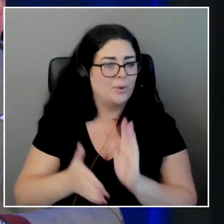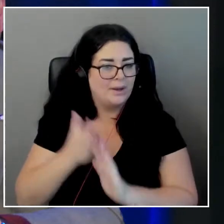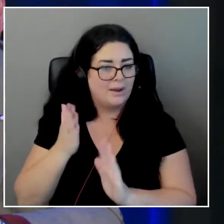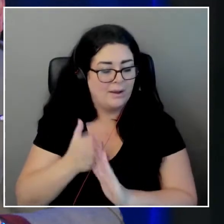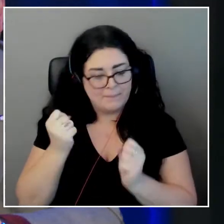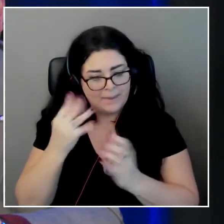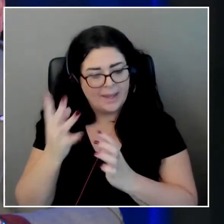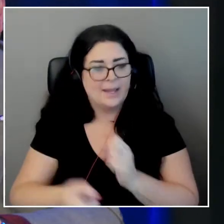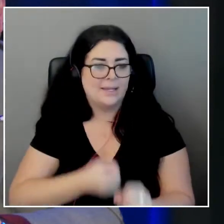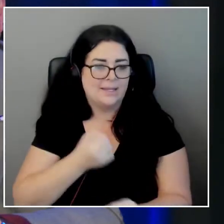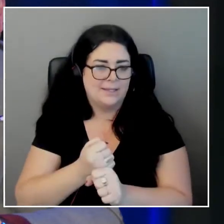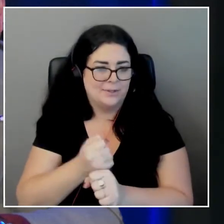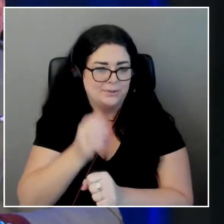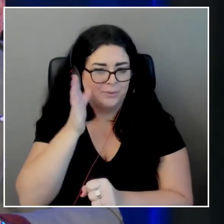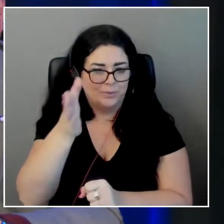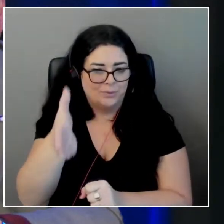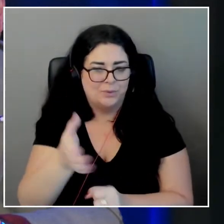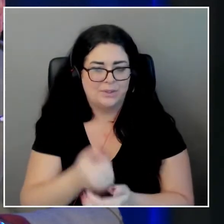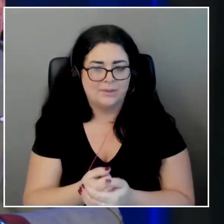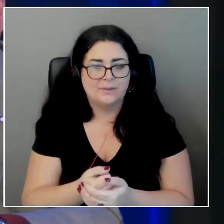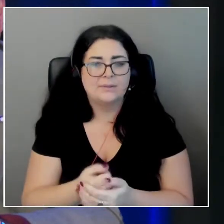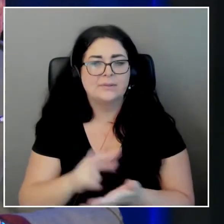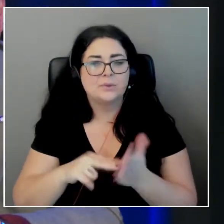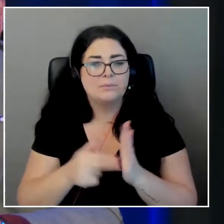This includes achieving net-zero emissions by 2050.